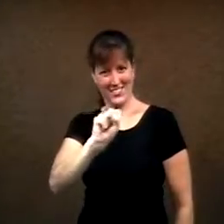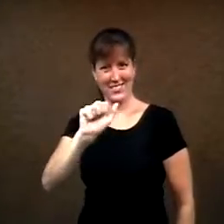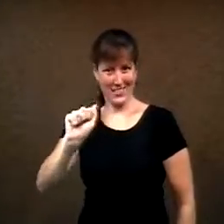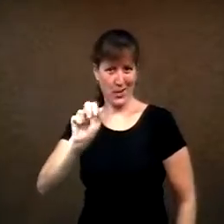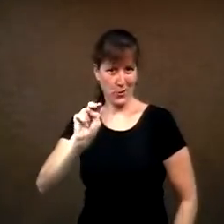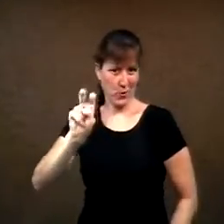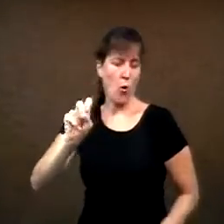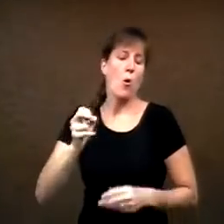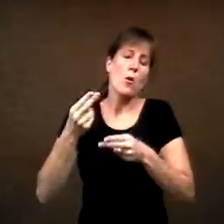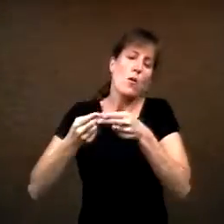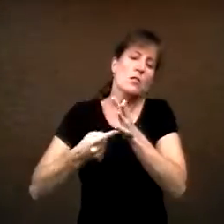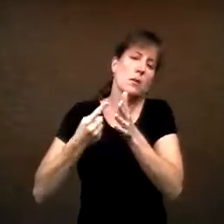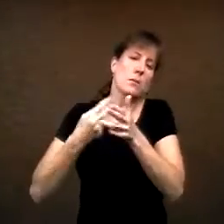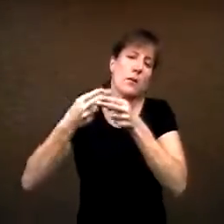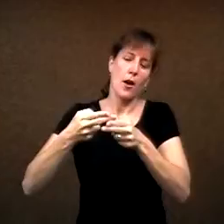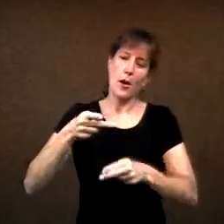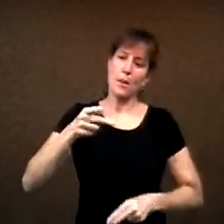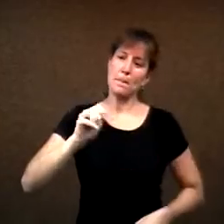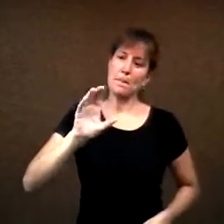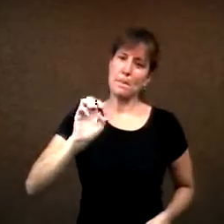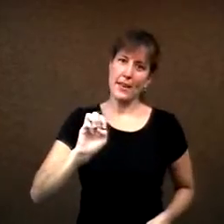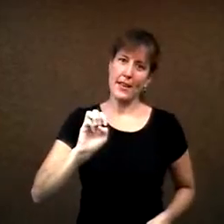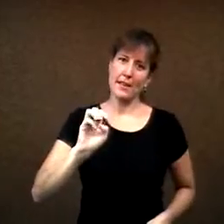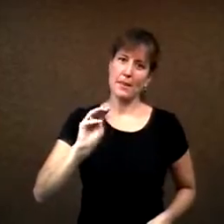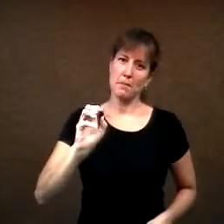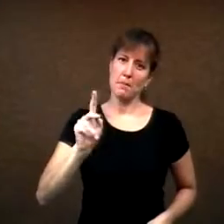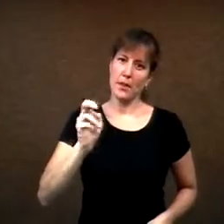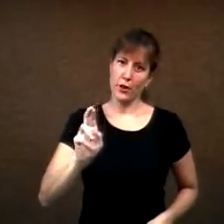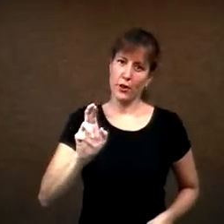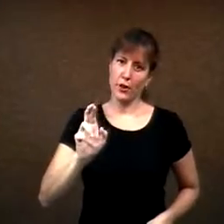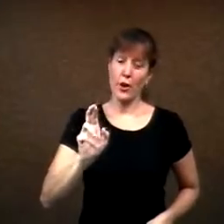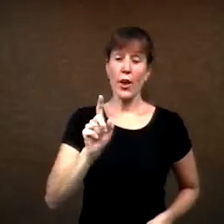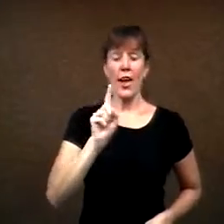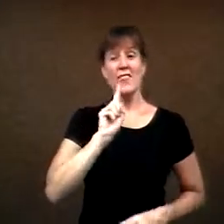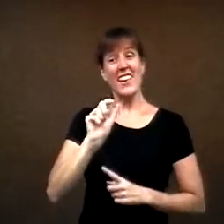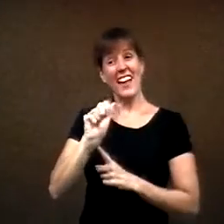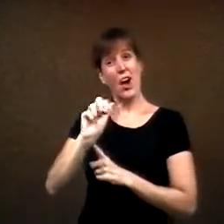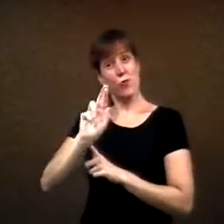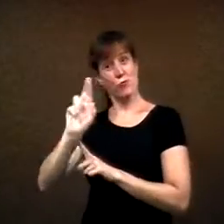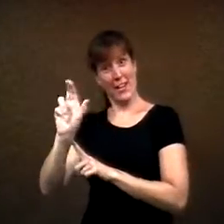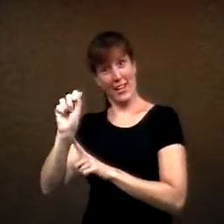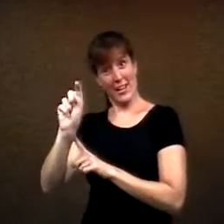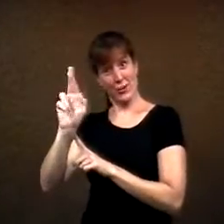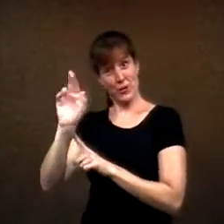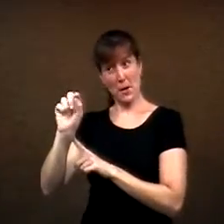and it's found in the upper corner, of the right atrium. It's going to be in the upper right corner